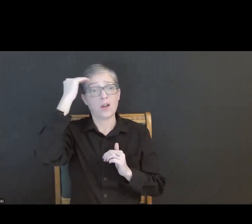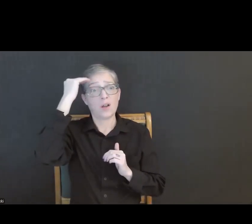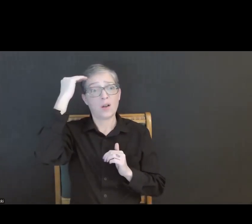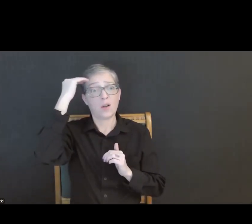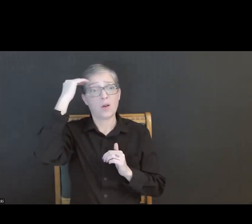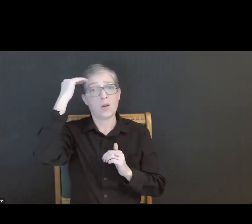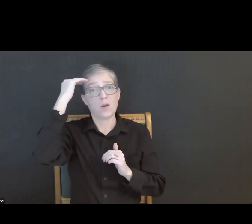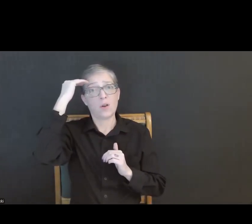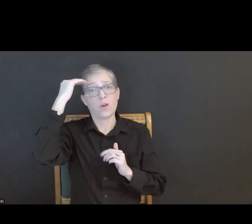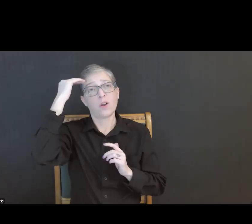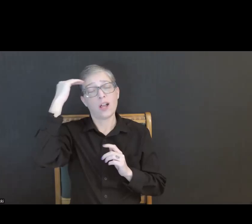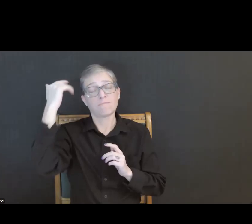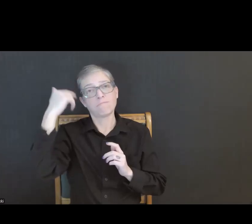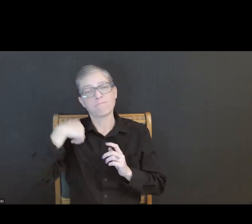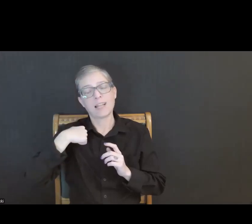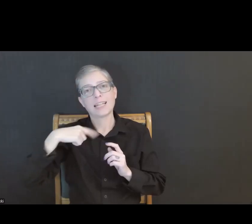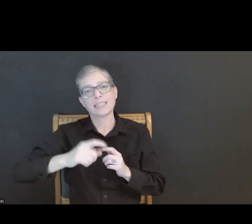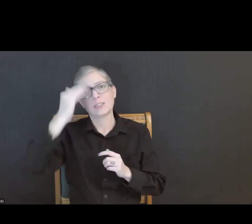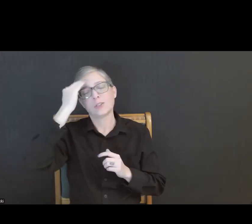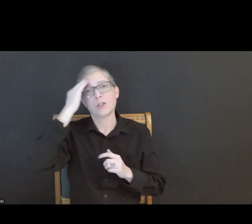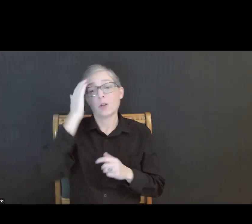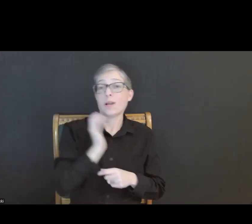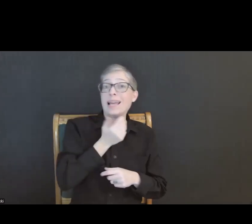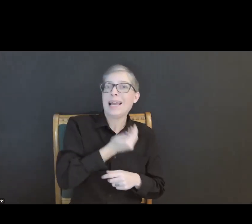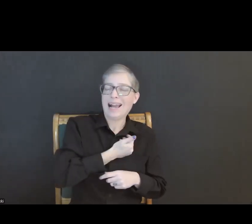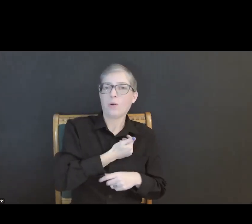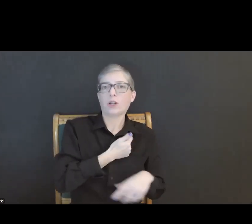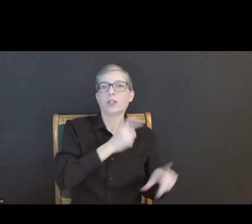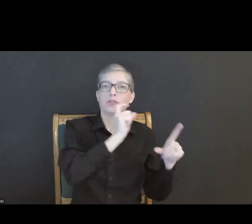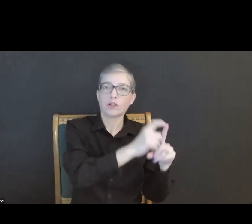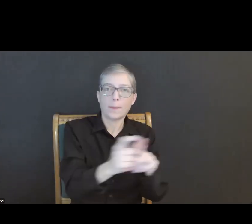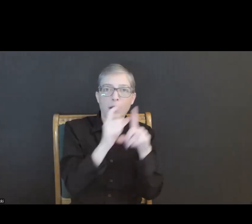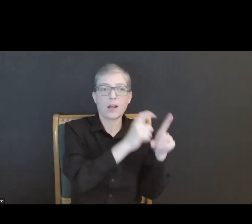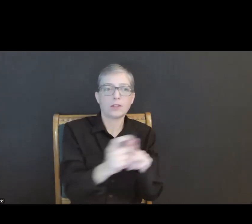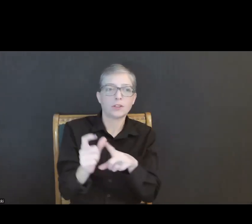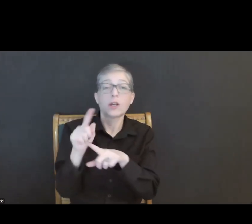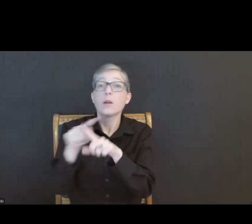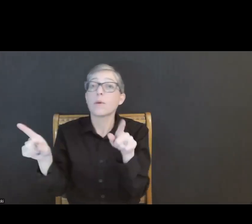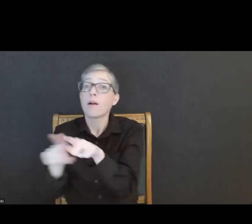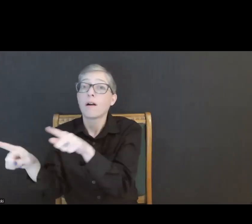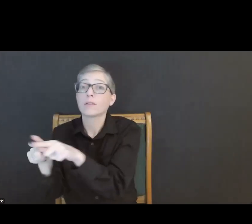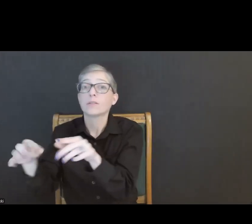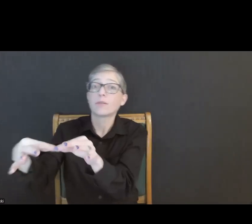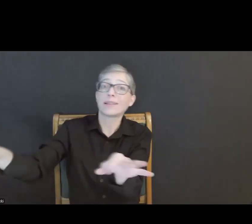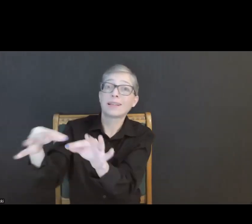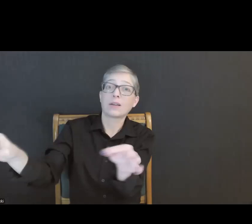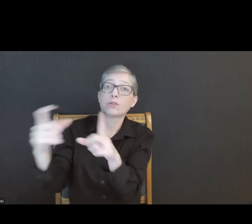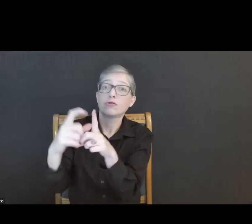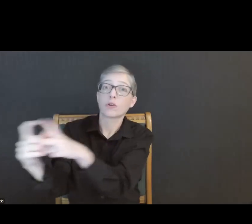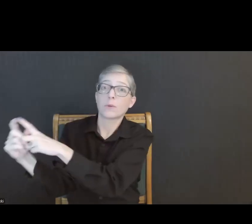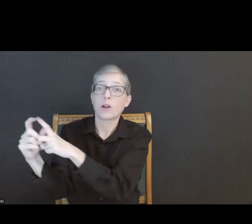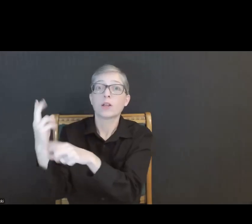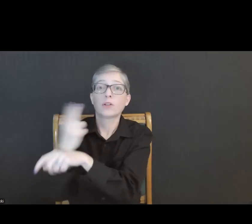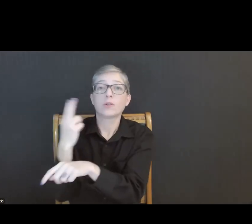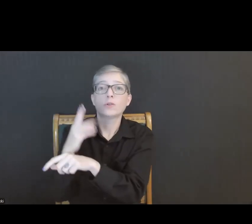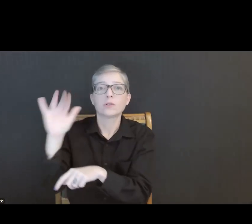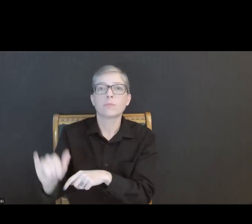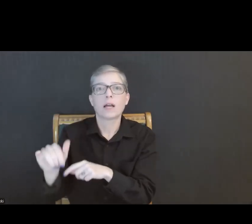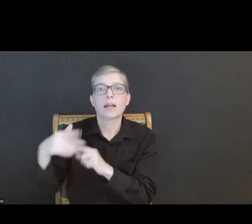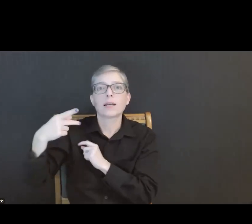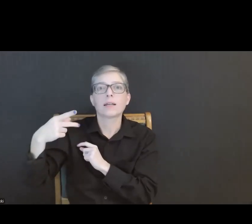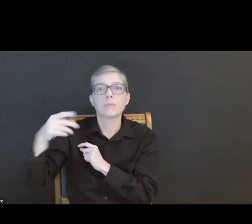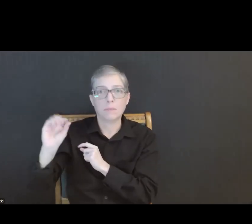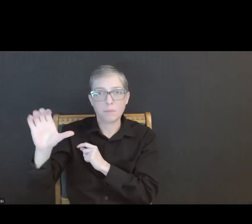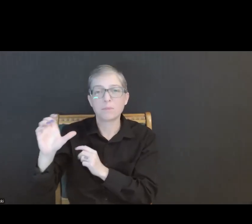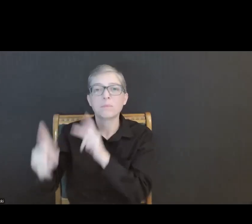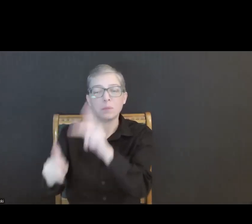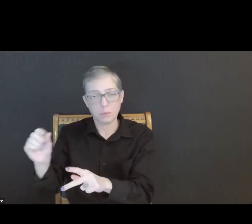as well as the language of people of color or more culturally um responsive language that's there um